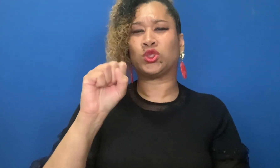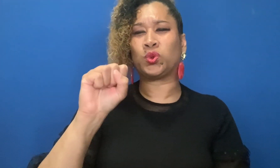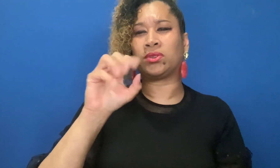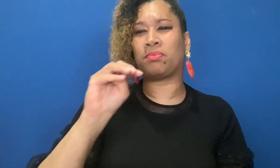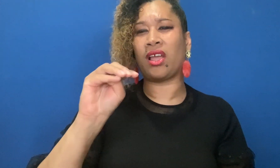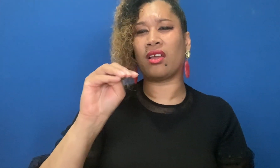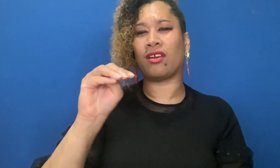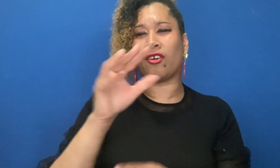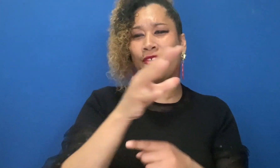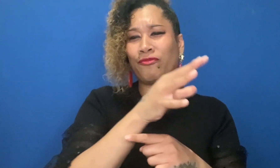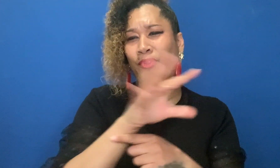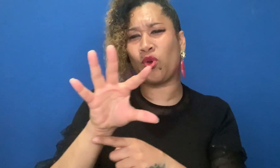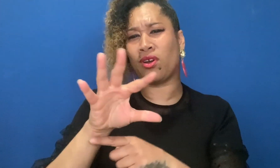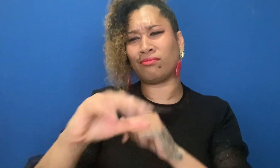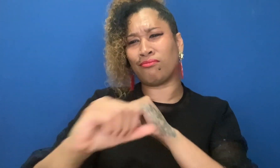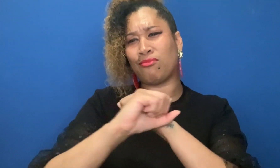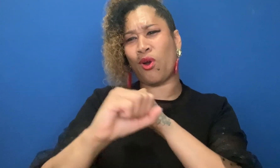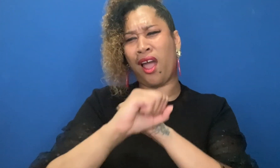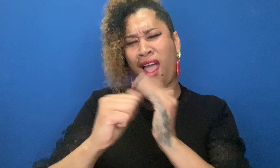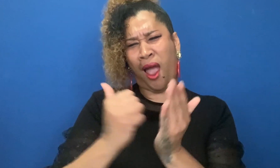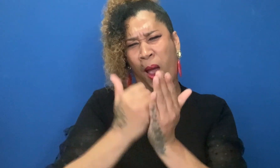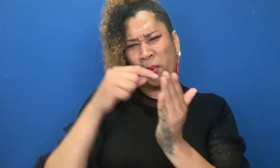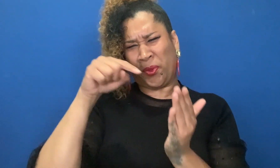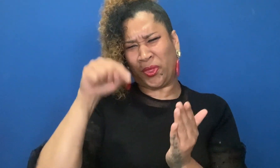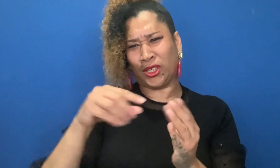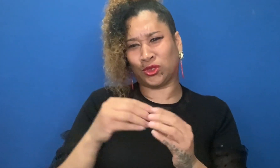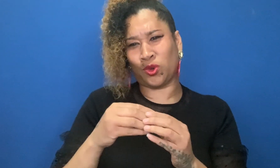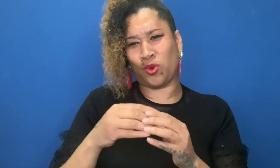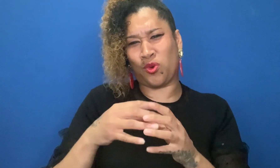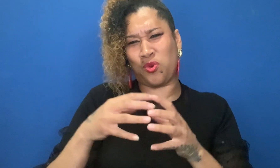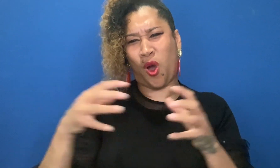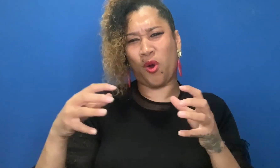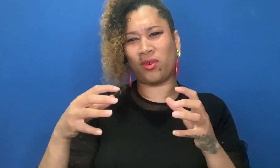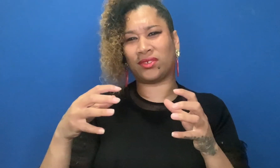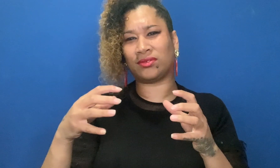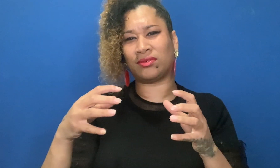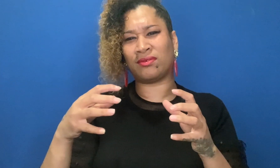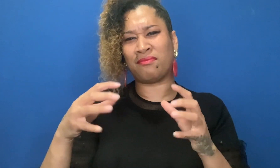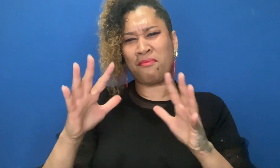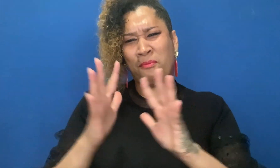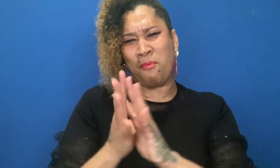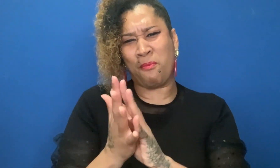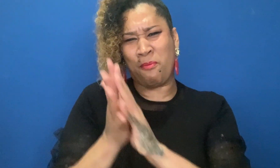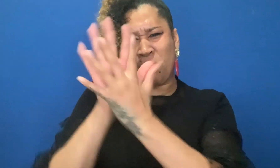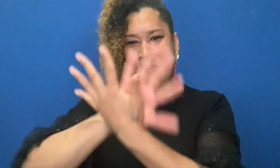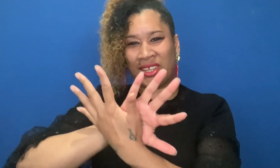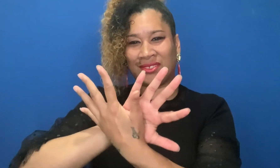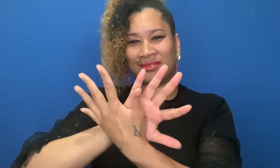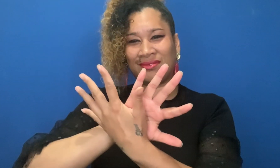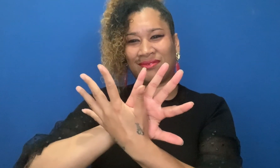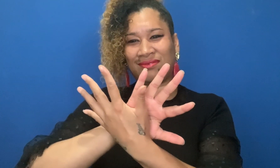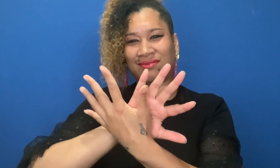in social media, filming, and social marketing to help this movement grow.